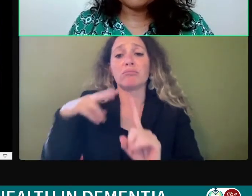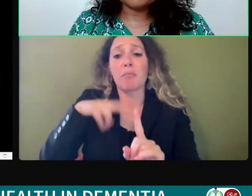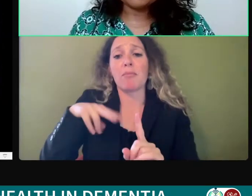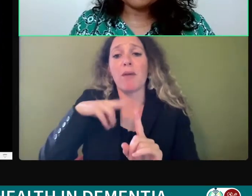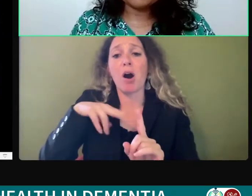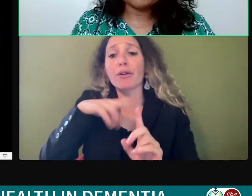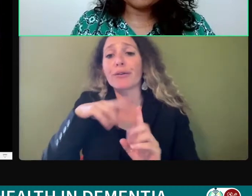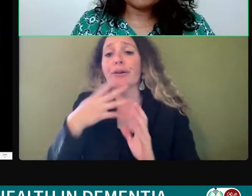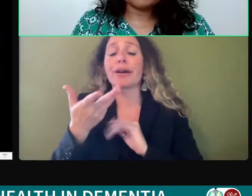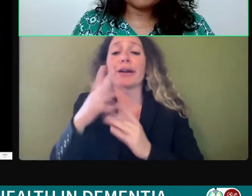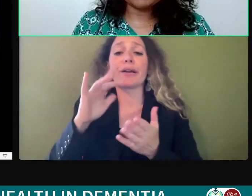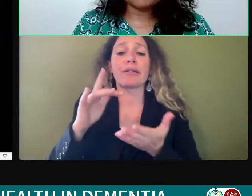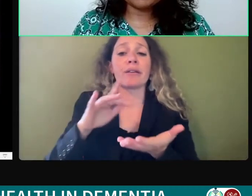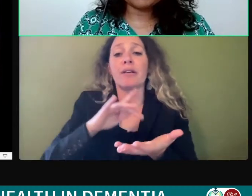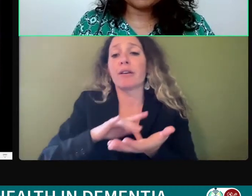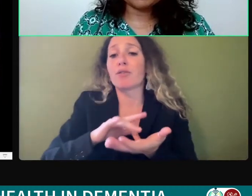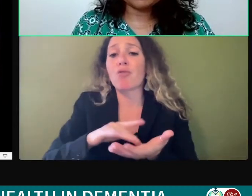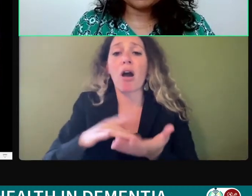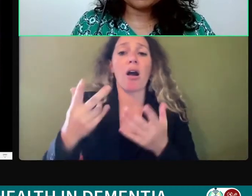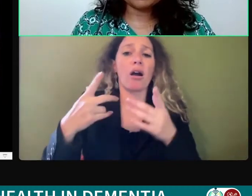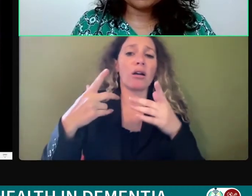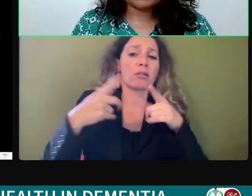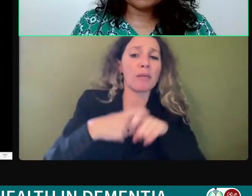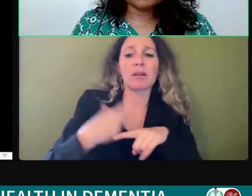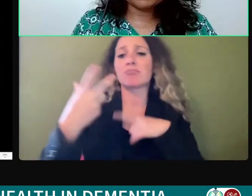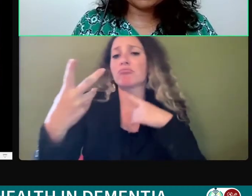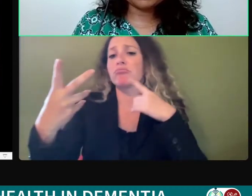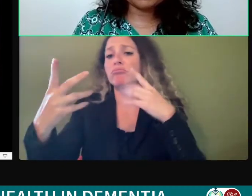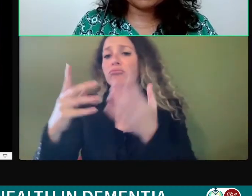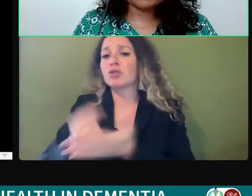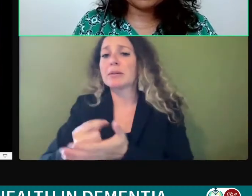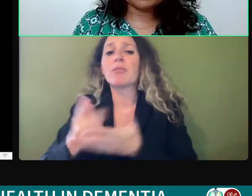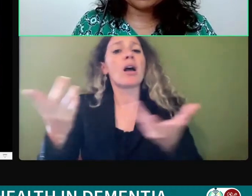these new treatments, what role could you foresee telemedicine playing in bringing